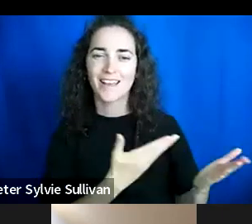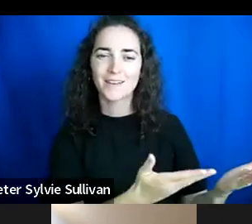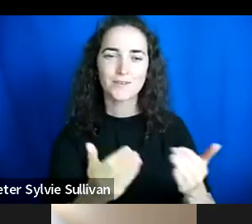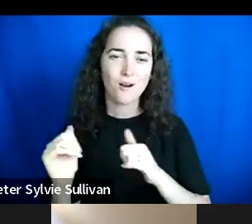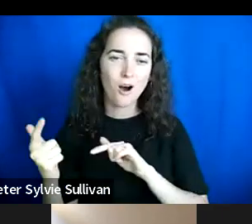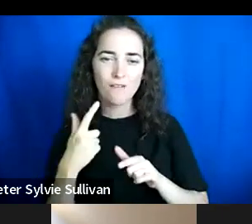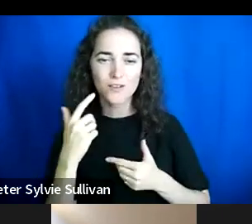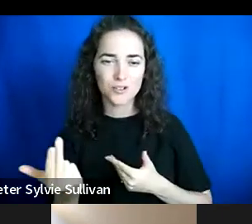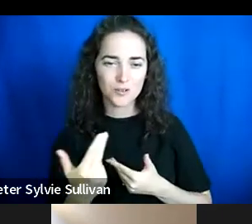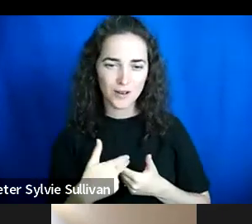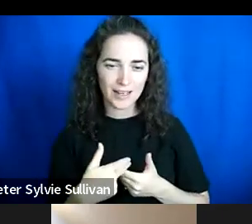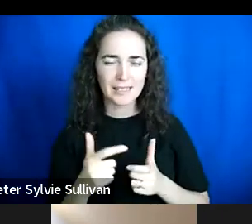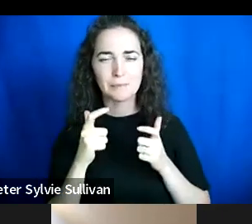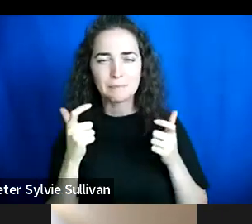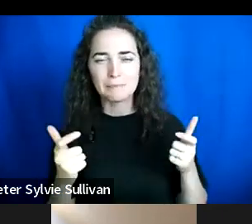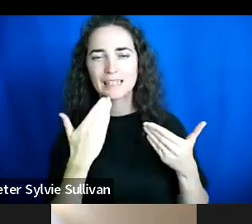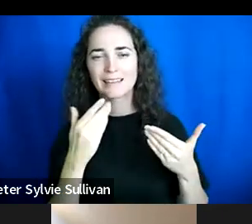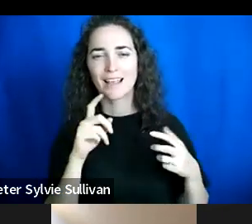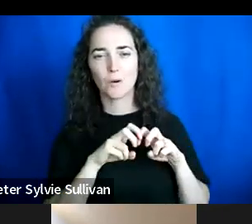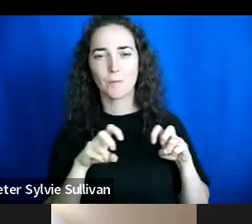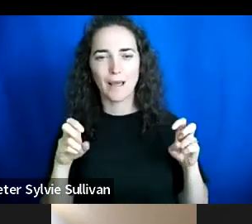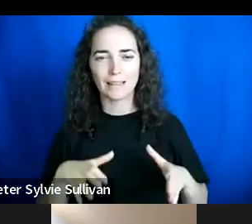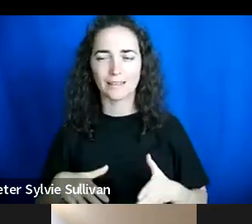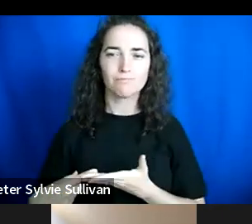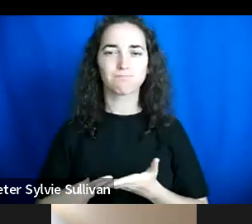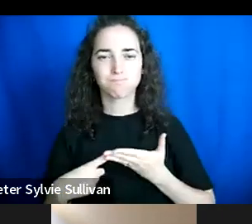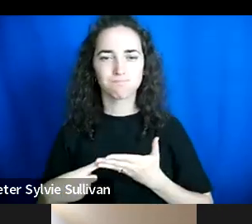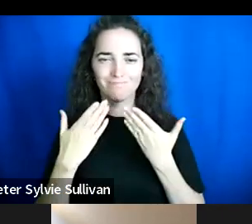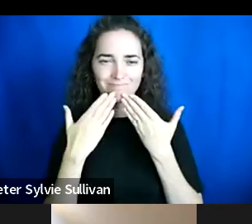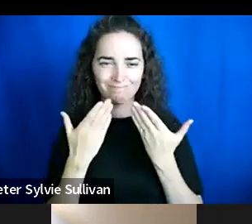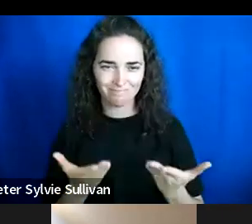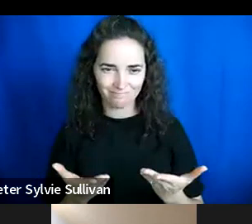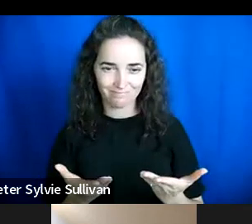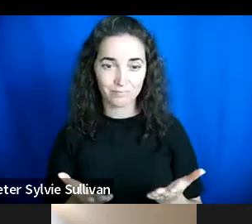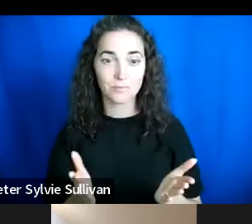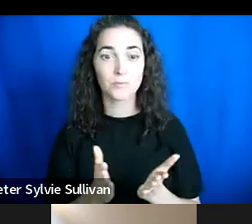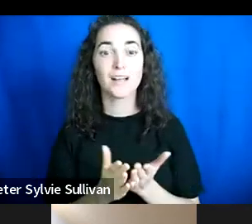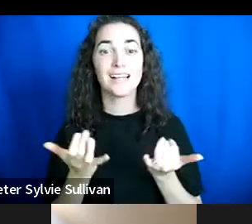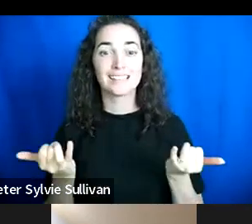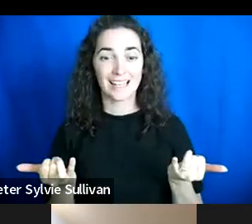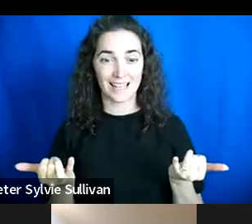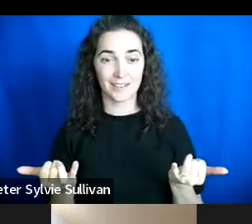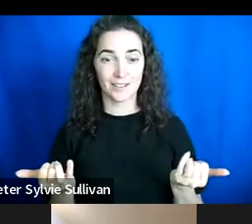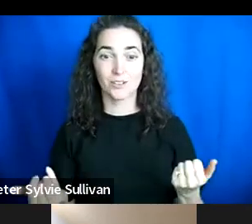Thank you for our panelists for having this discussion, and that actually closes out.